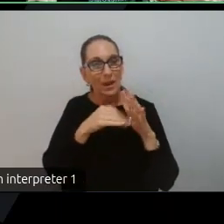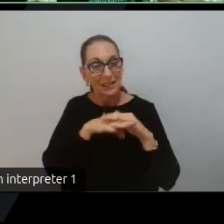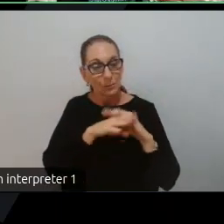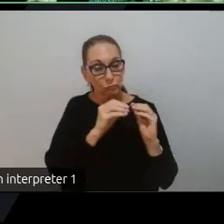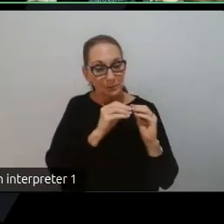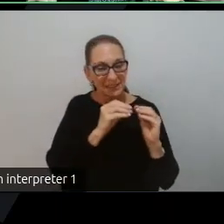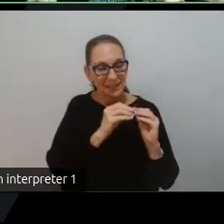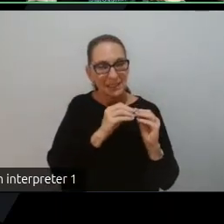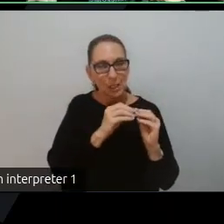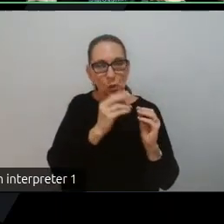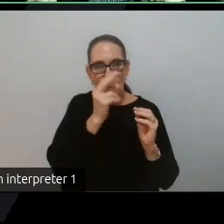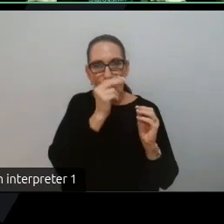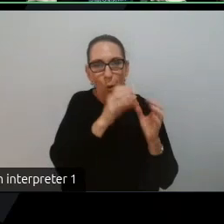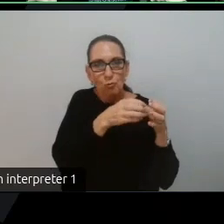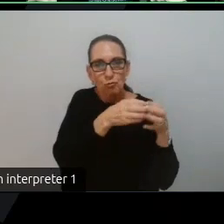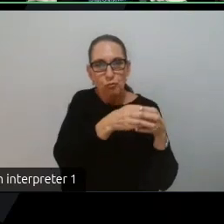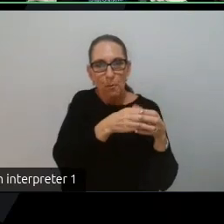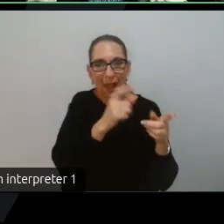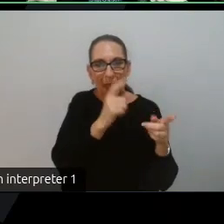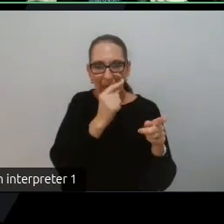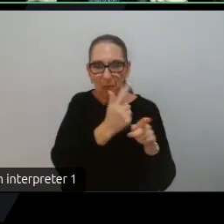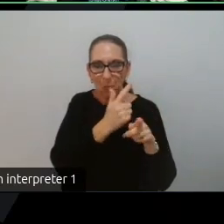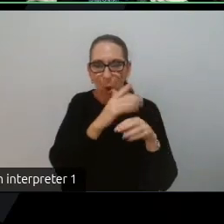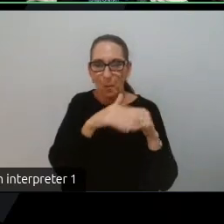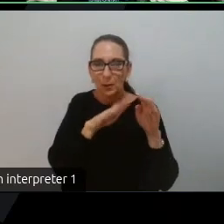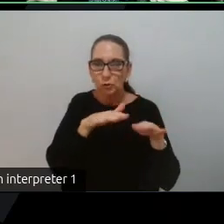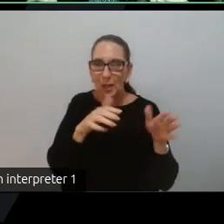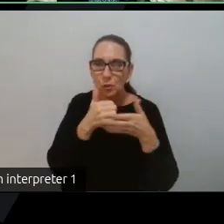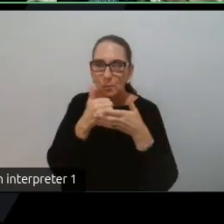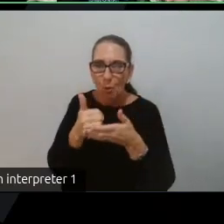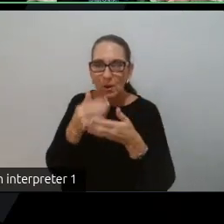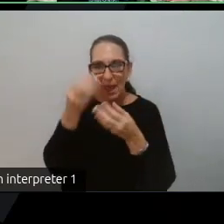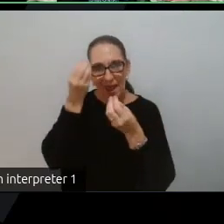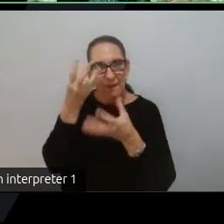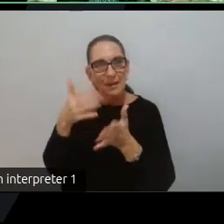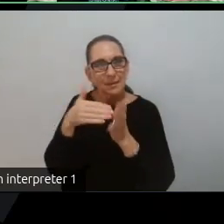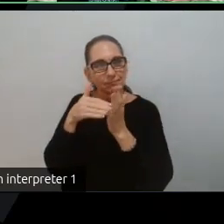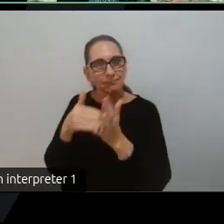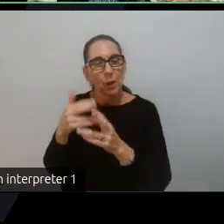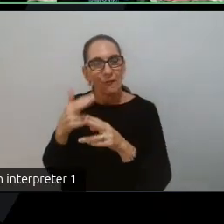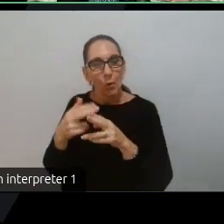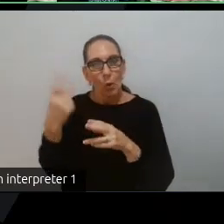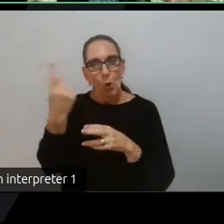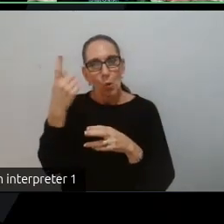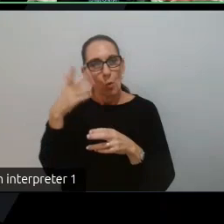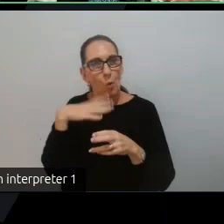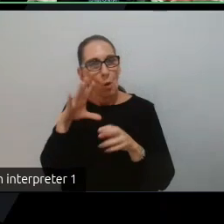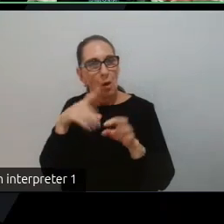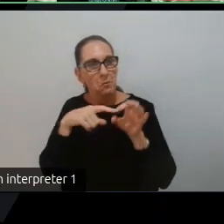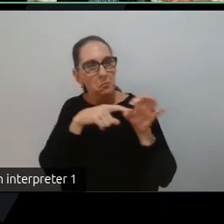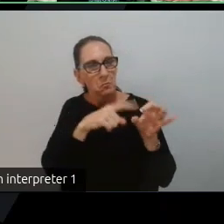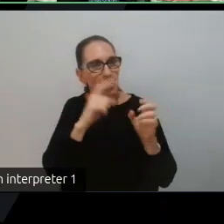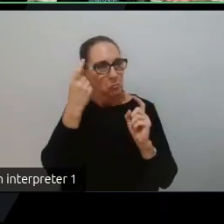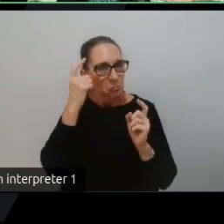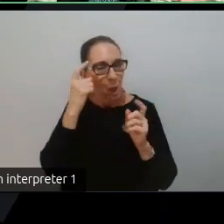to provide advice and assistance to parties who might have concerns or questions about